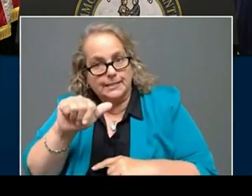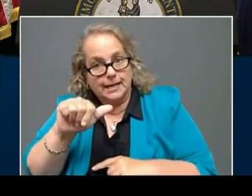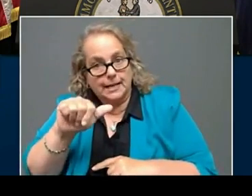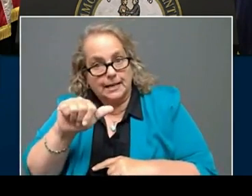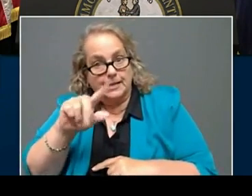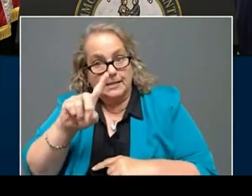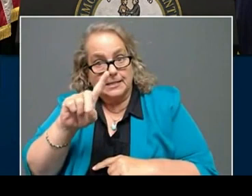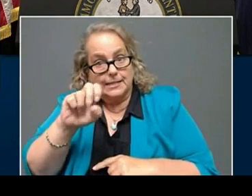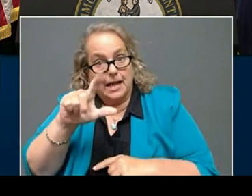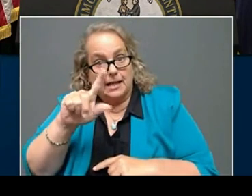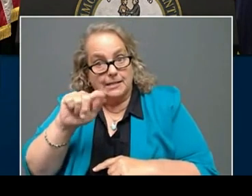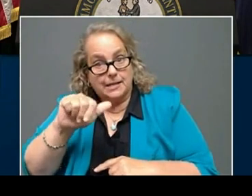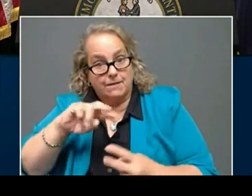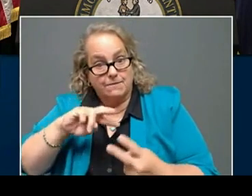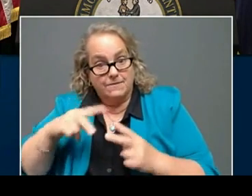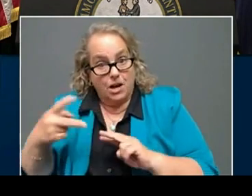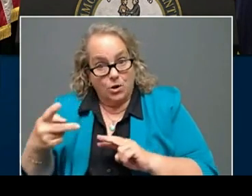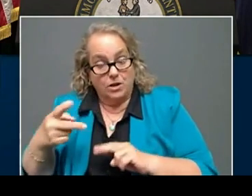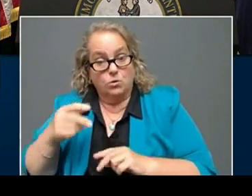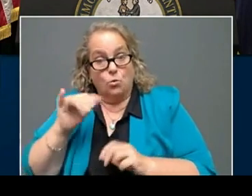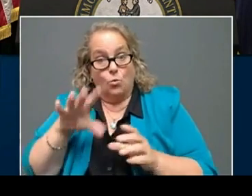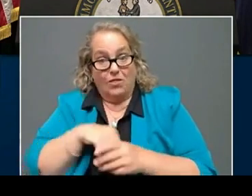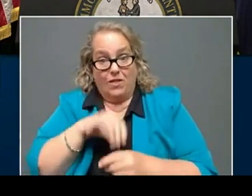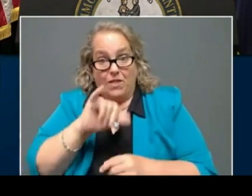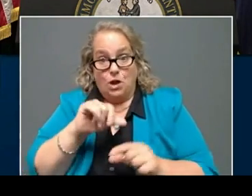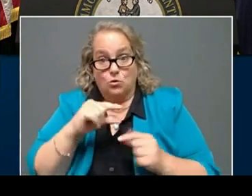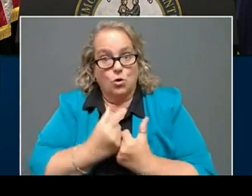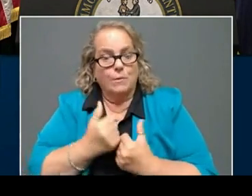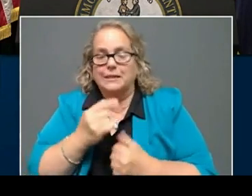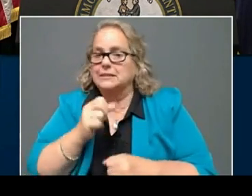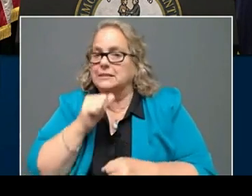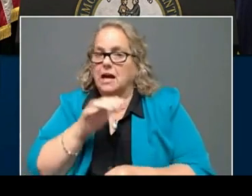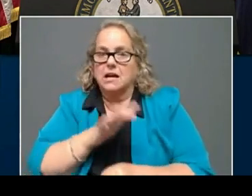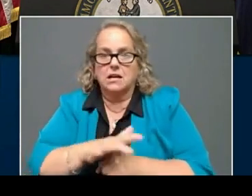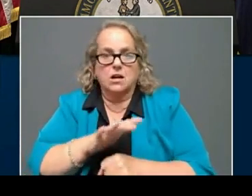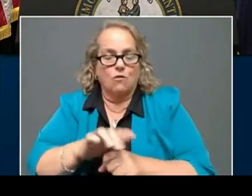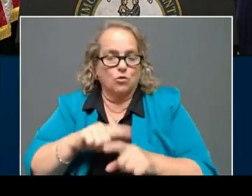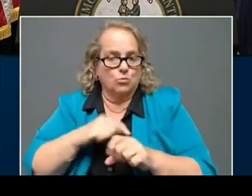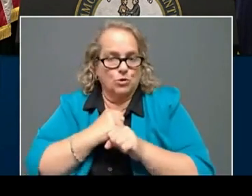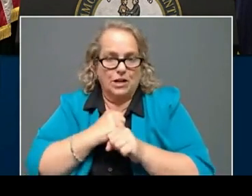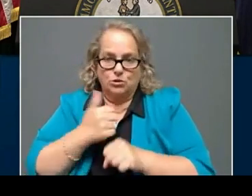rate amongst this group is not enough for what we're facing. Let's look at